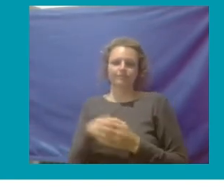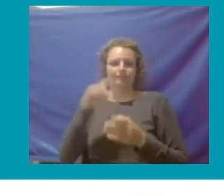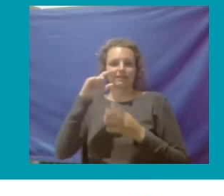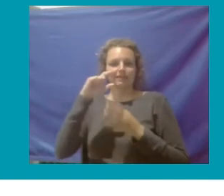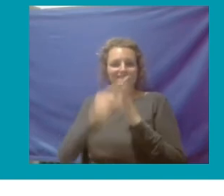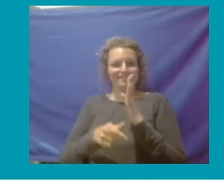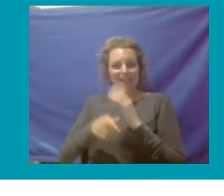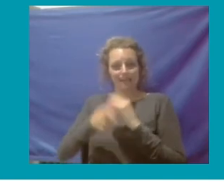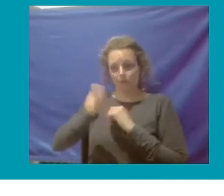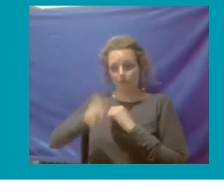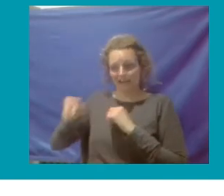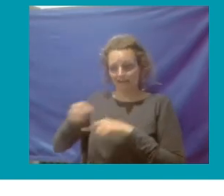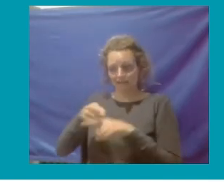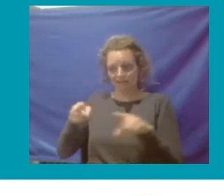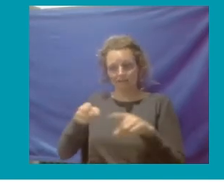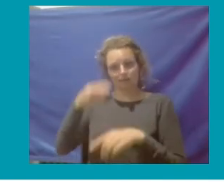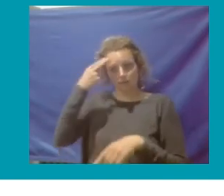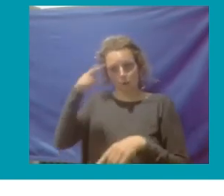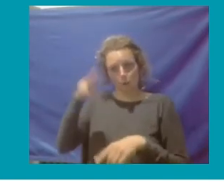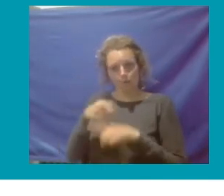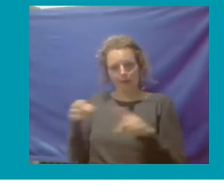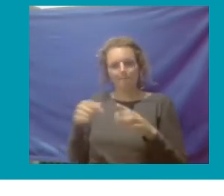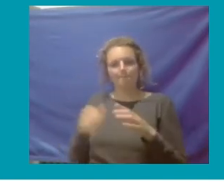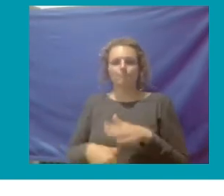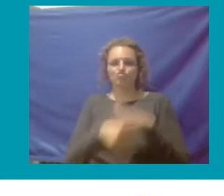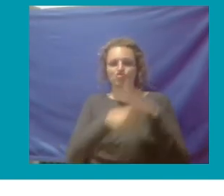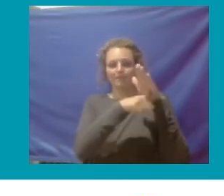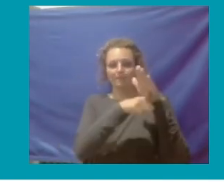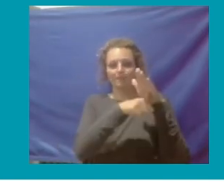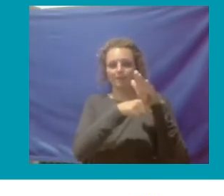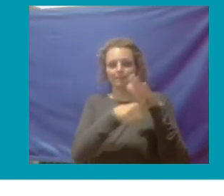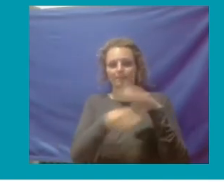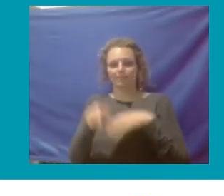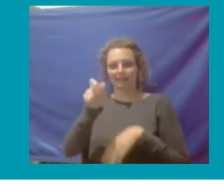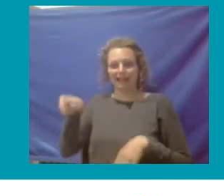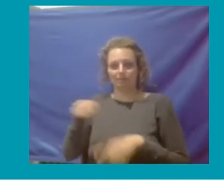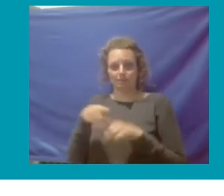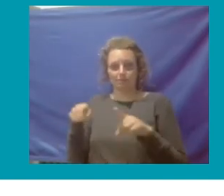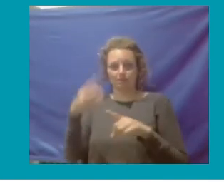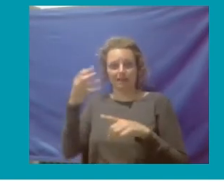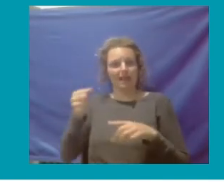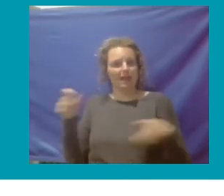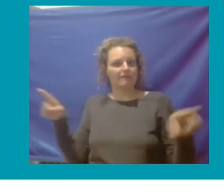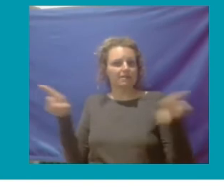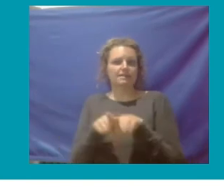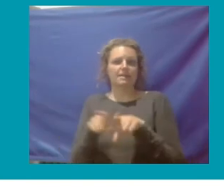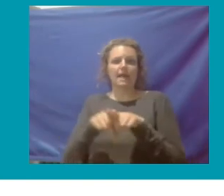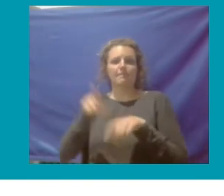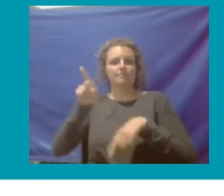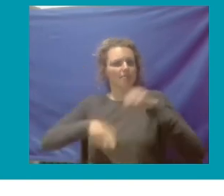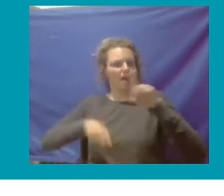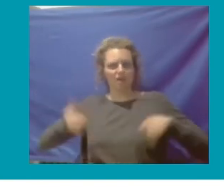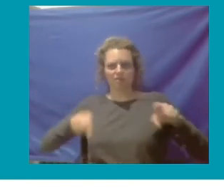You know, we talk at Evenbreak about disabled candidates having the same diversity of skills and qualities and talents as everybody else.